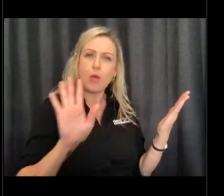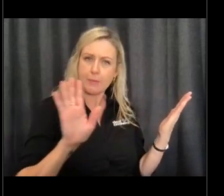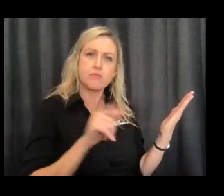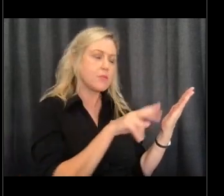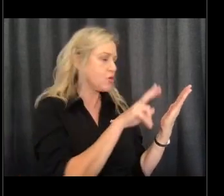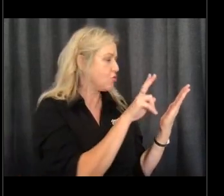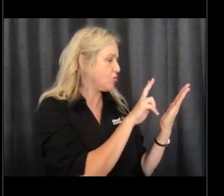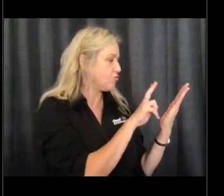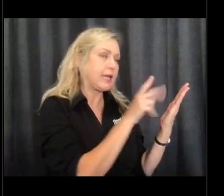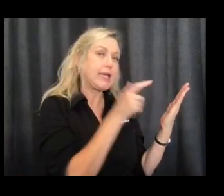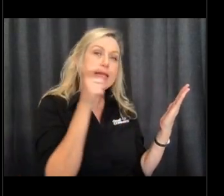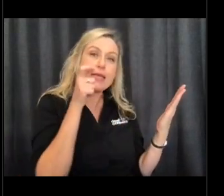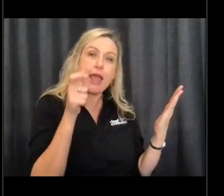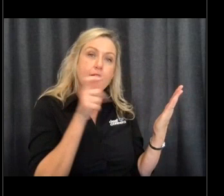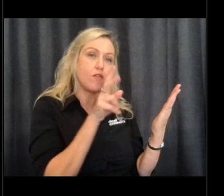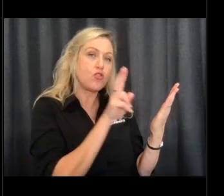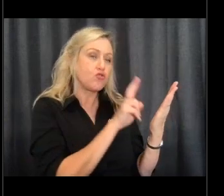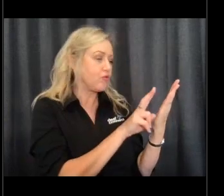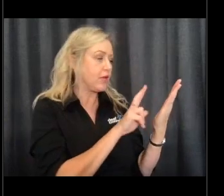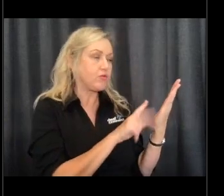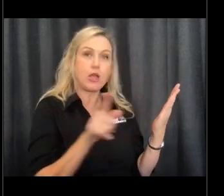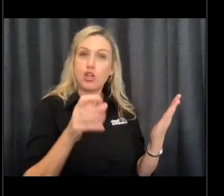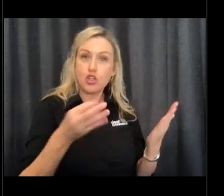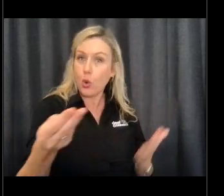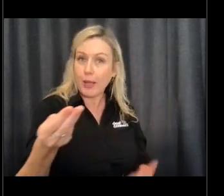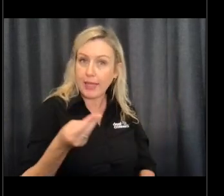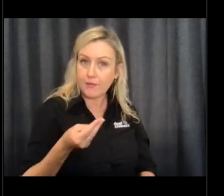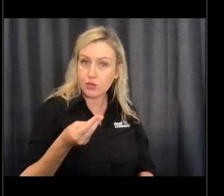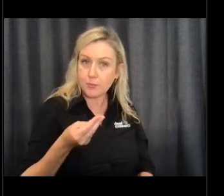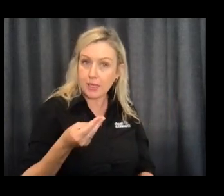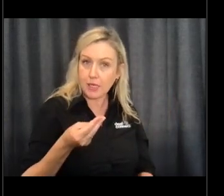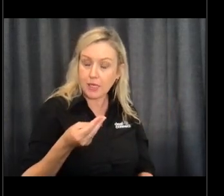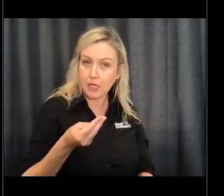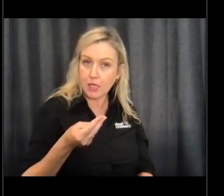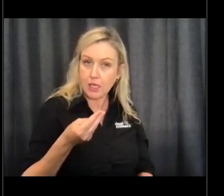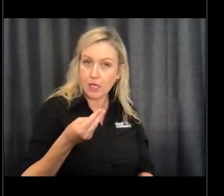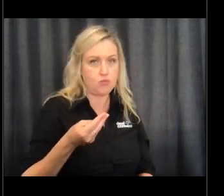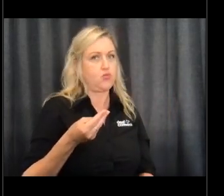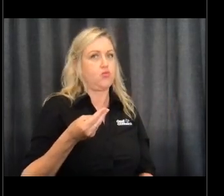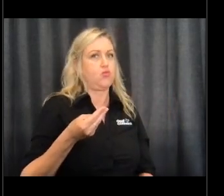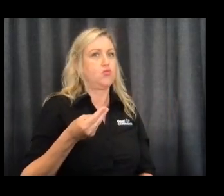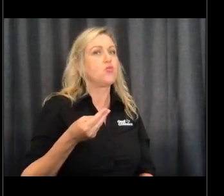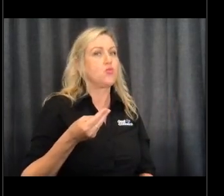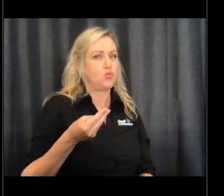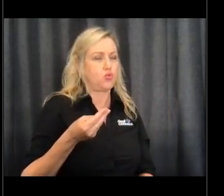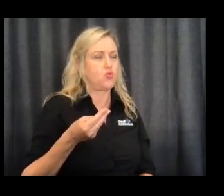If they won't let you take away the contract to think about that should be a red flag that